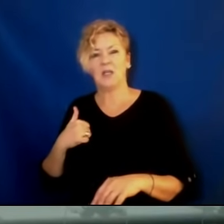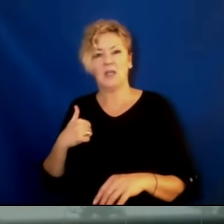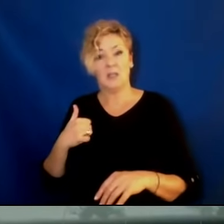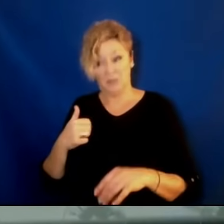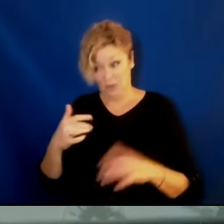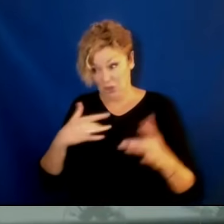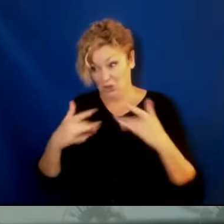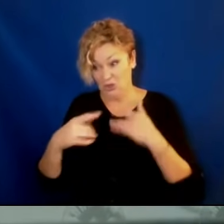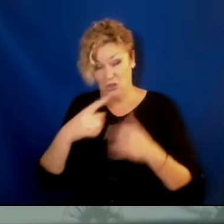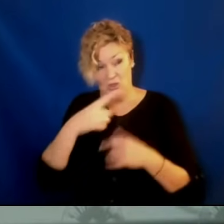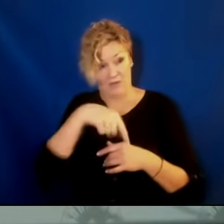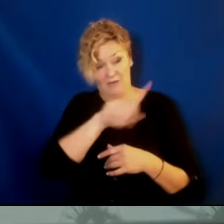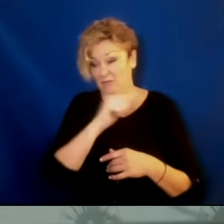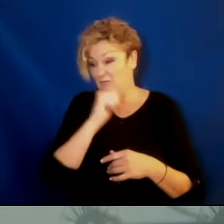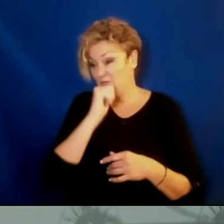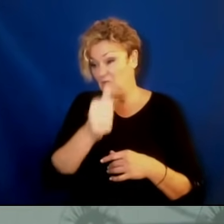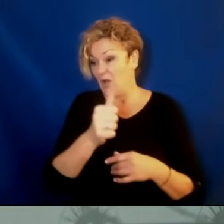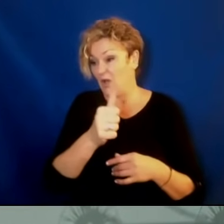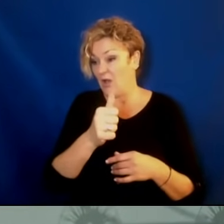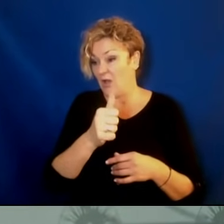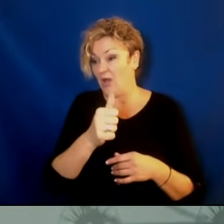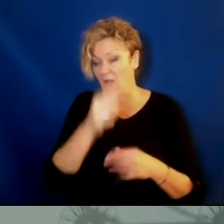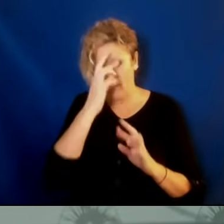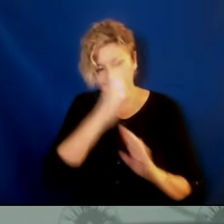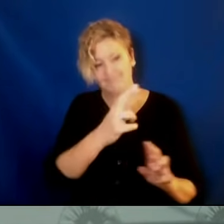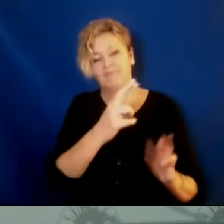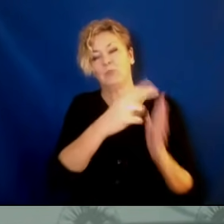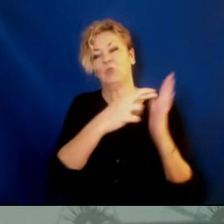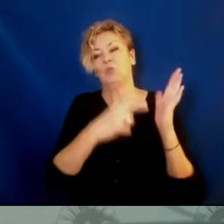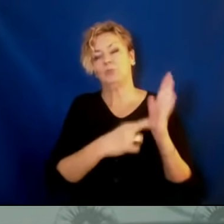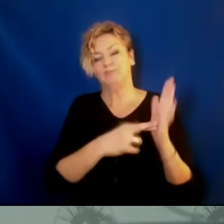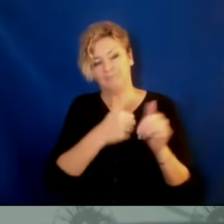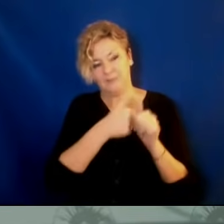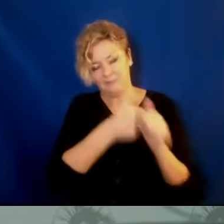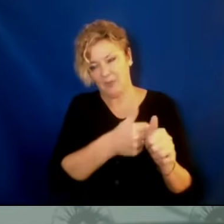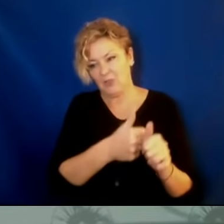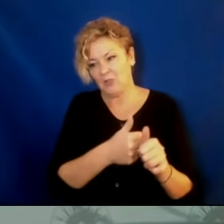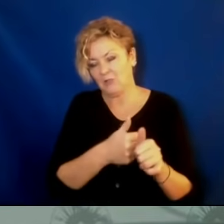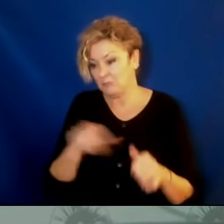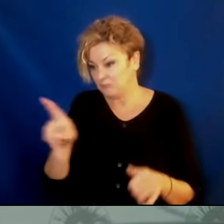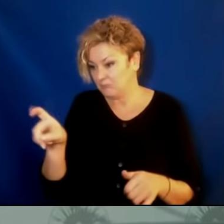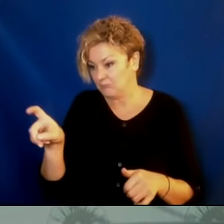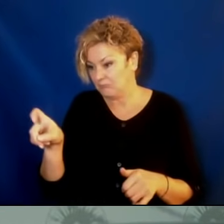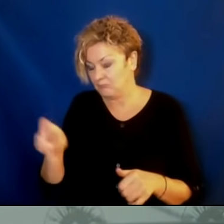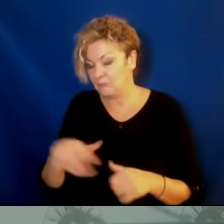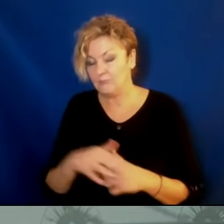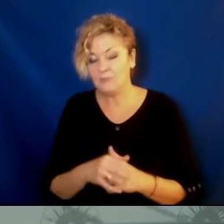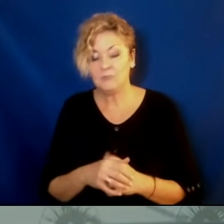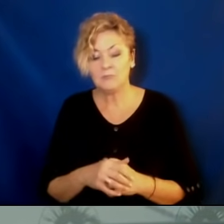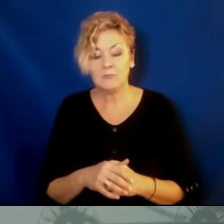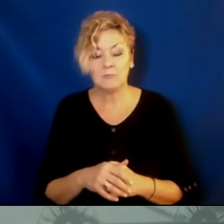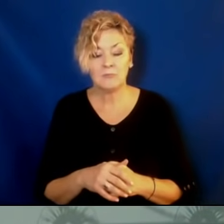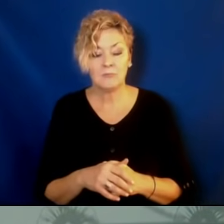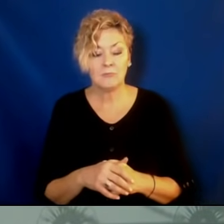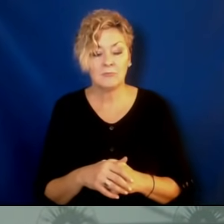countries contact breaking quarantine, the others from the public, are you worried enough to monitor and enforce people for quarantine?